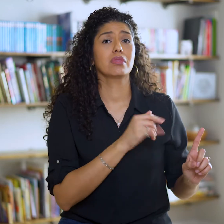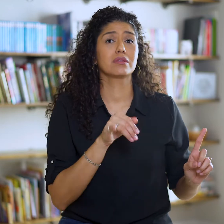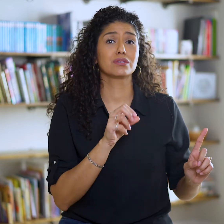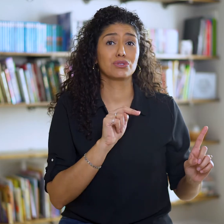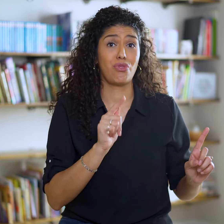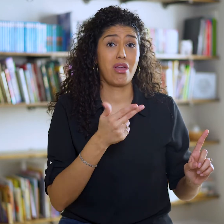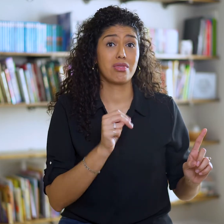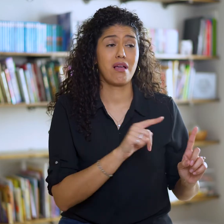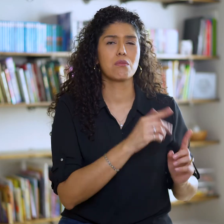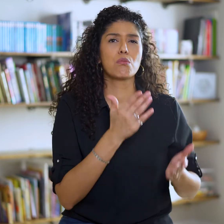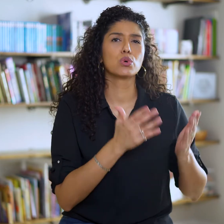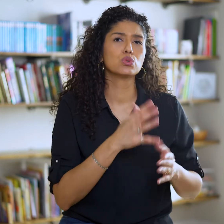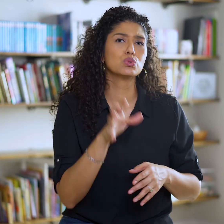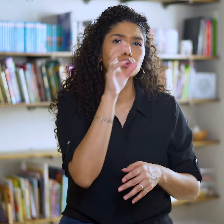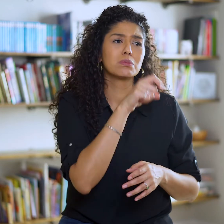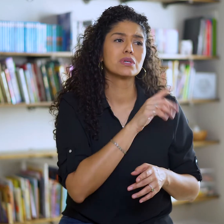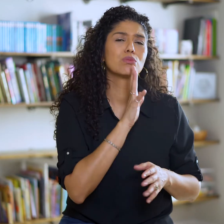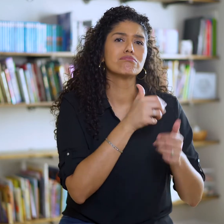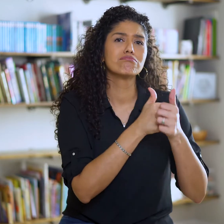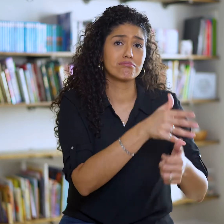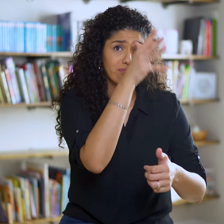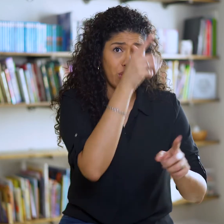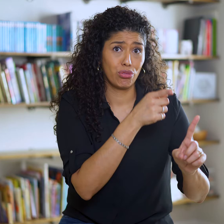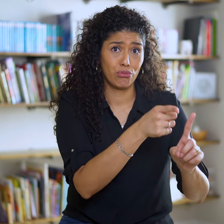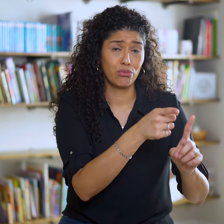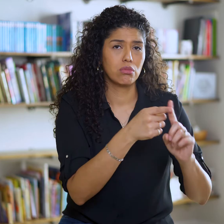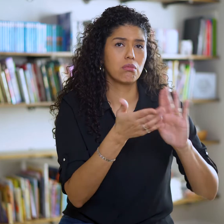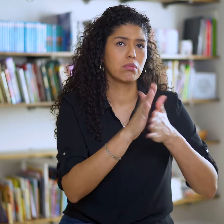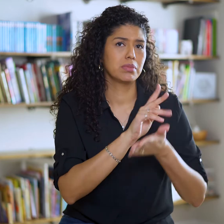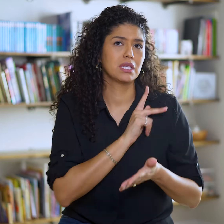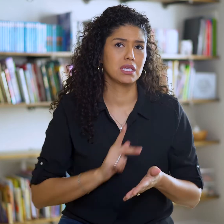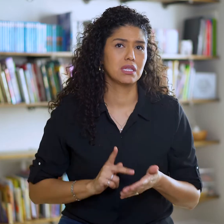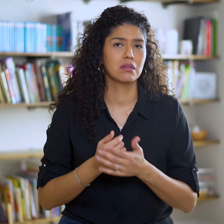Jonathan probably assumed he’d succeed his father as king,